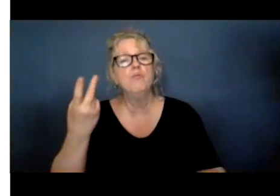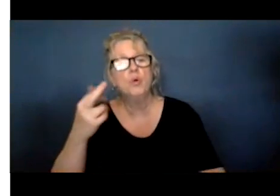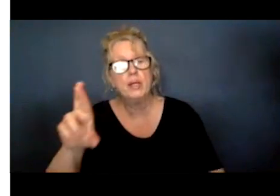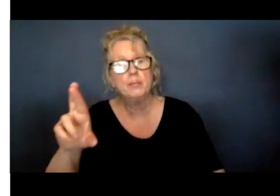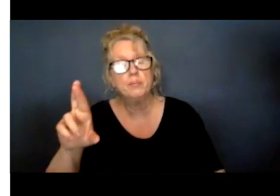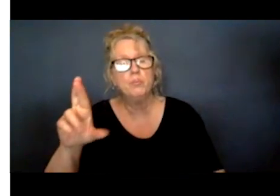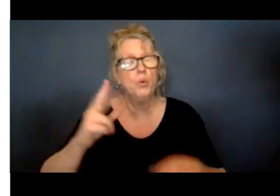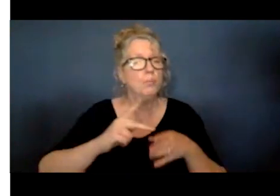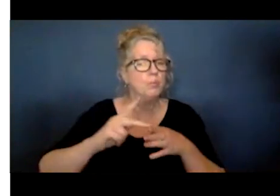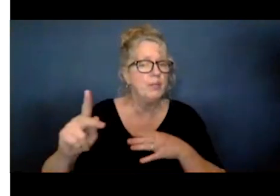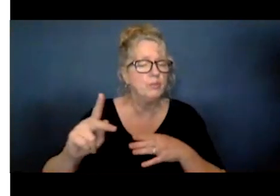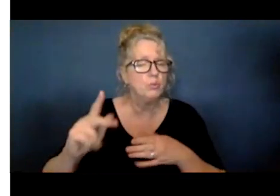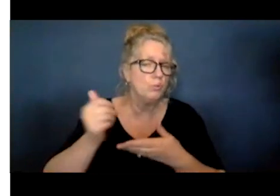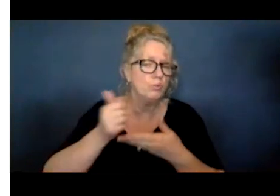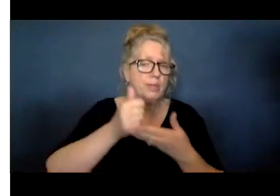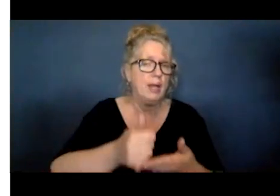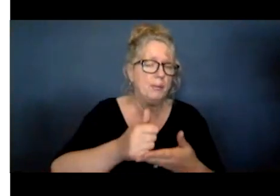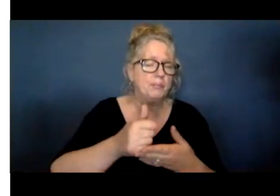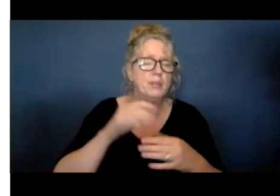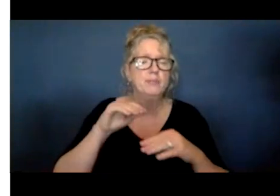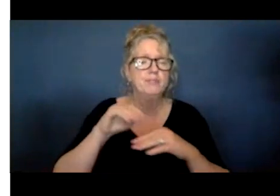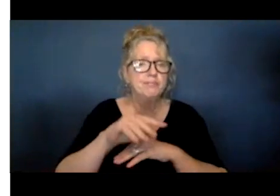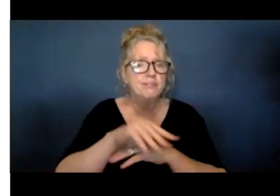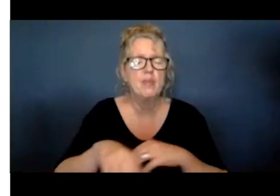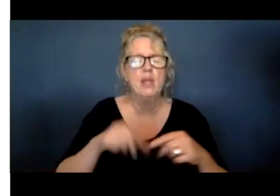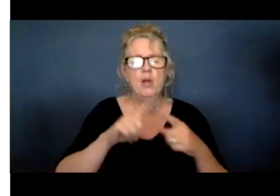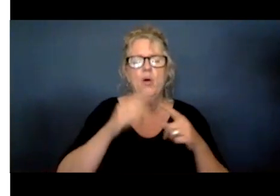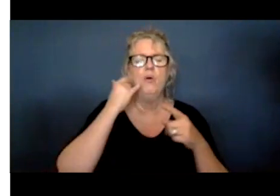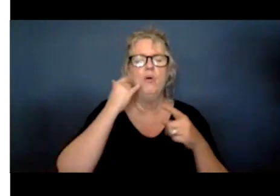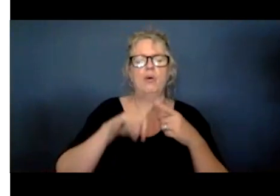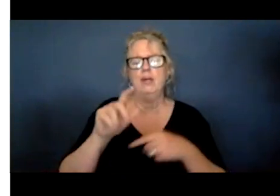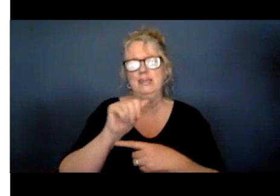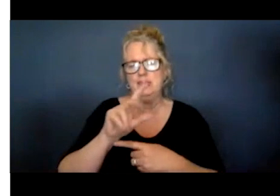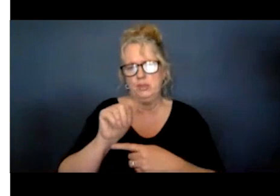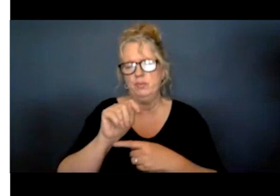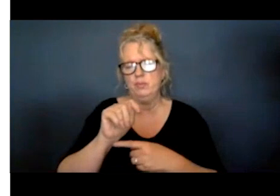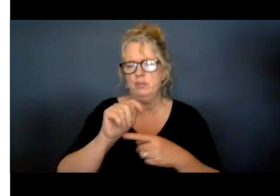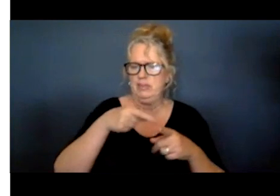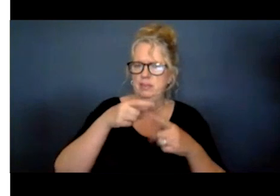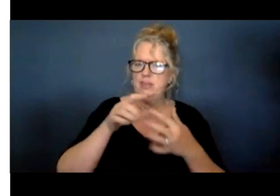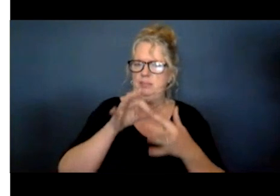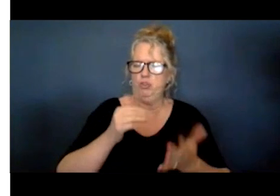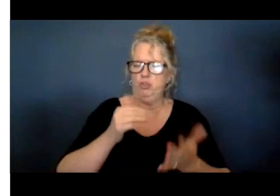professionals or assistive technology specialists to help guide the process.